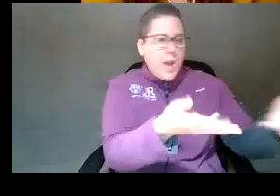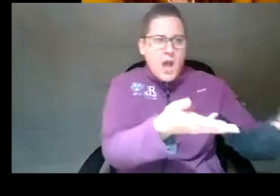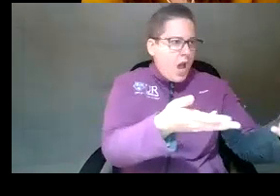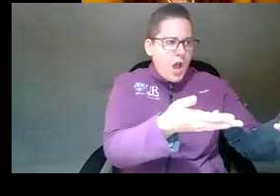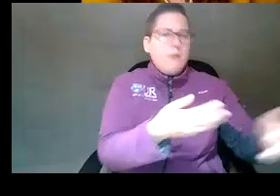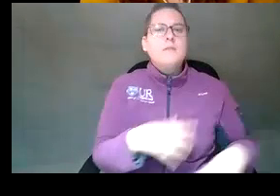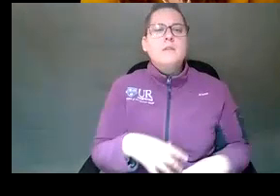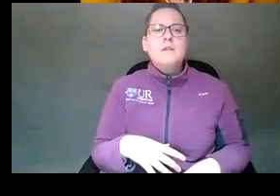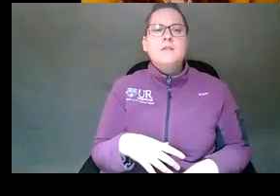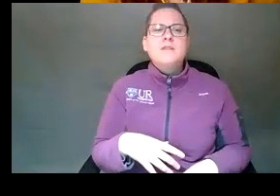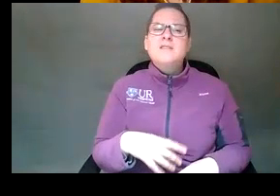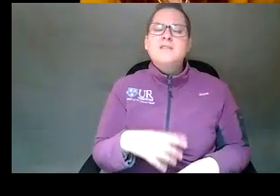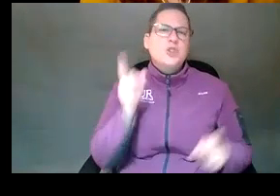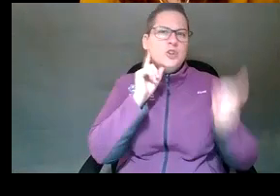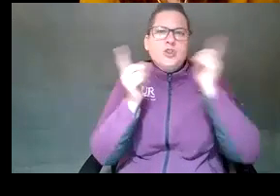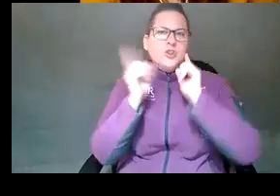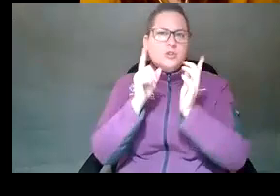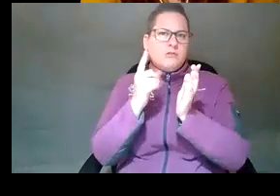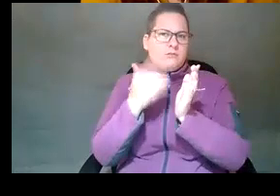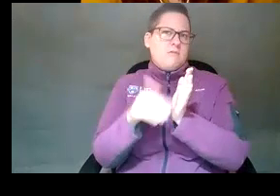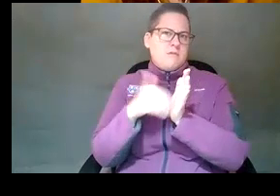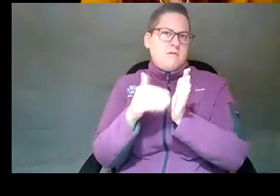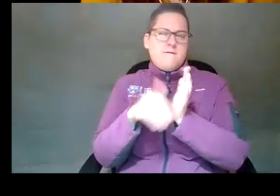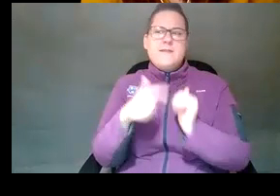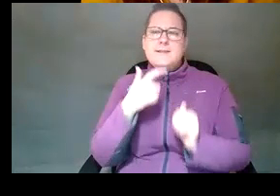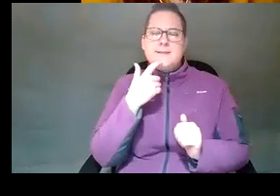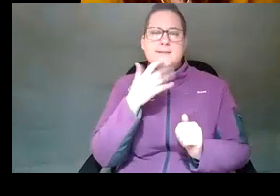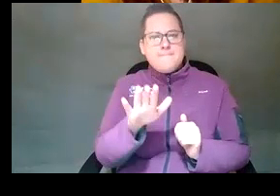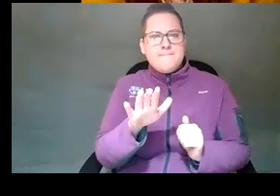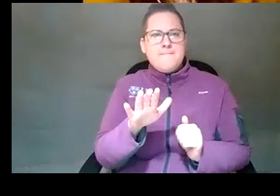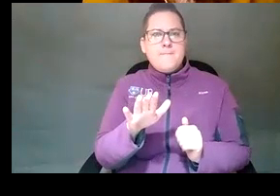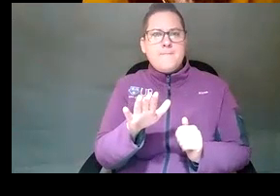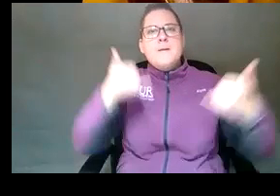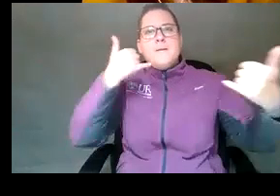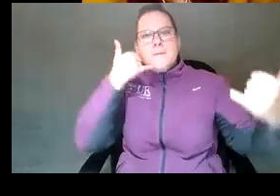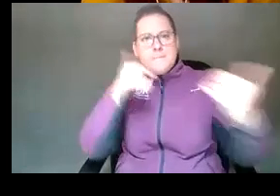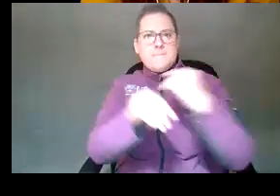points of just really emphasizing for all of us that telehealth is our real appointments